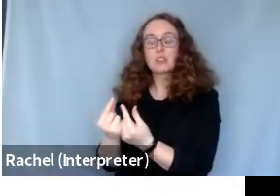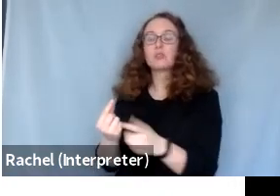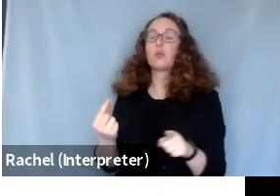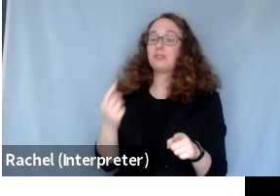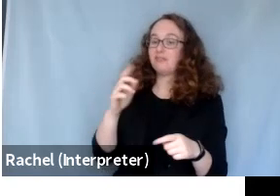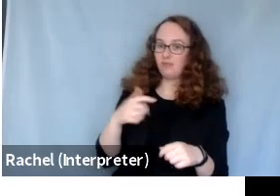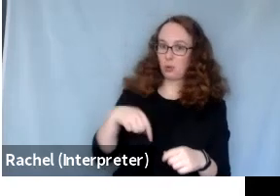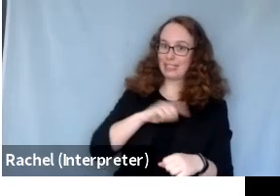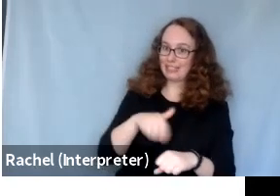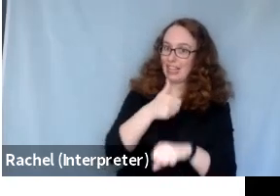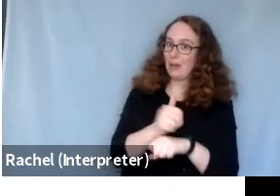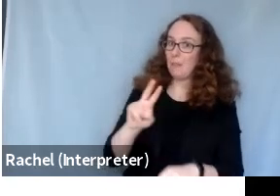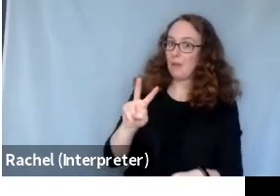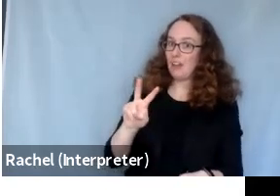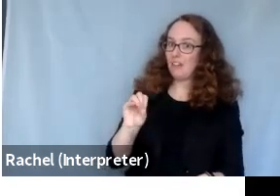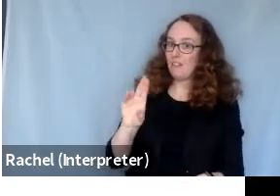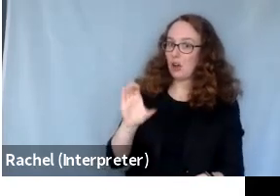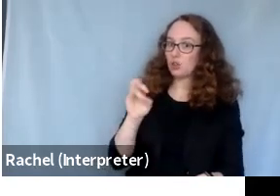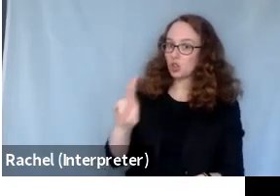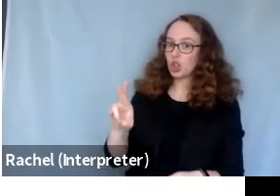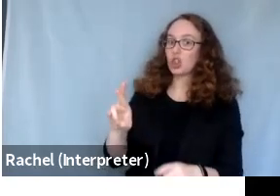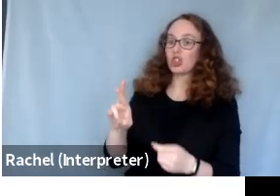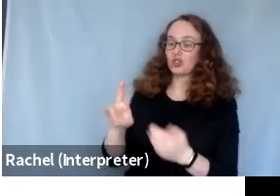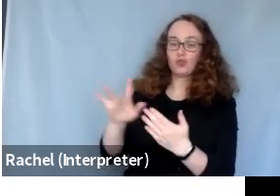We do a shopping list and we get their package ready to go and organized, and so